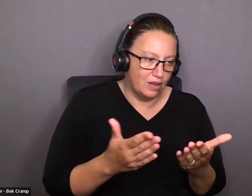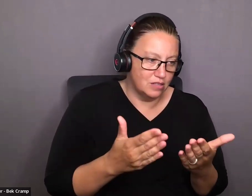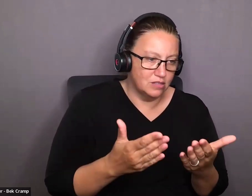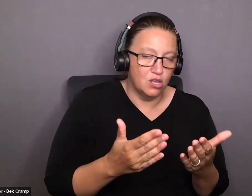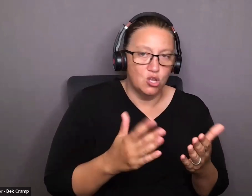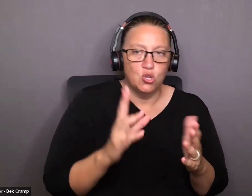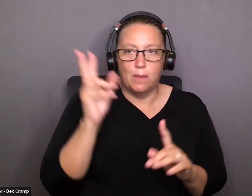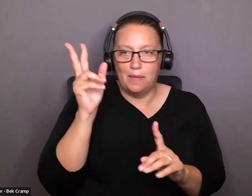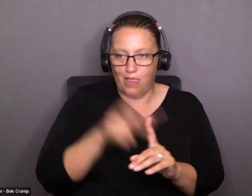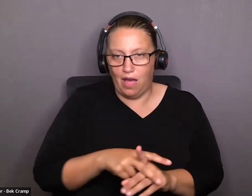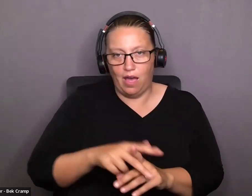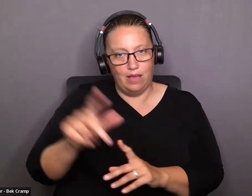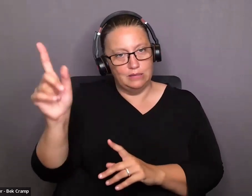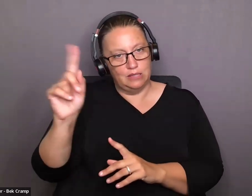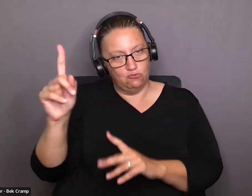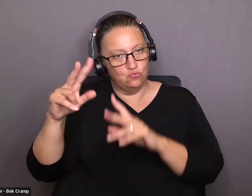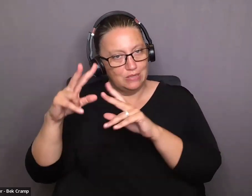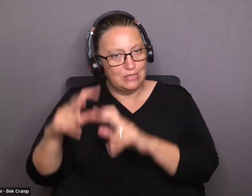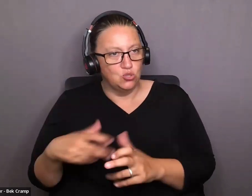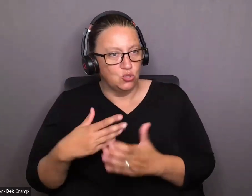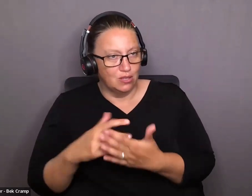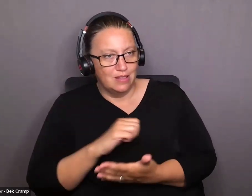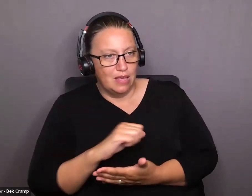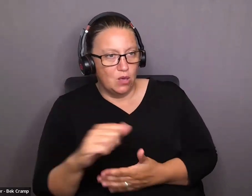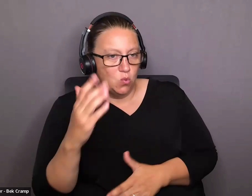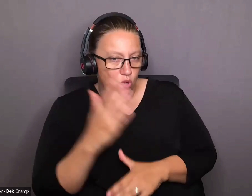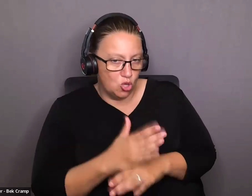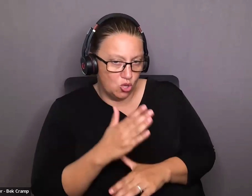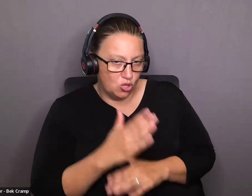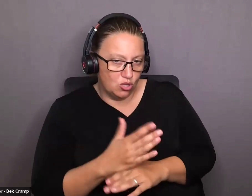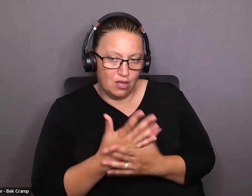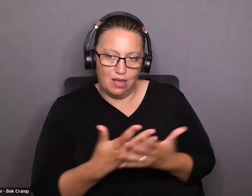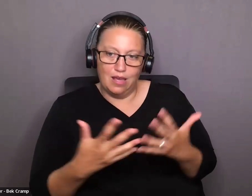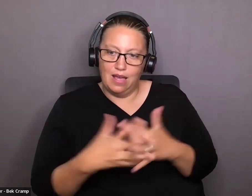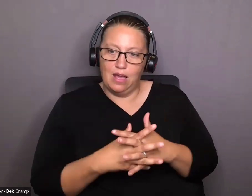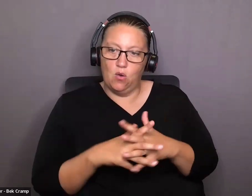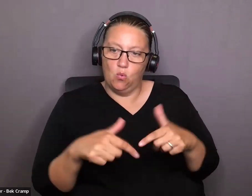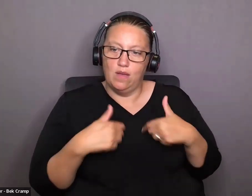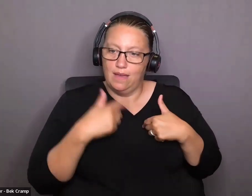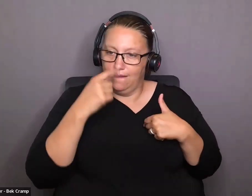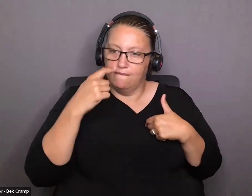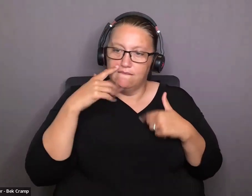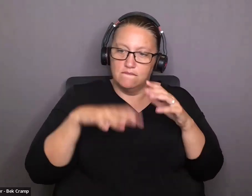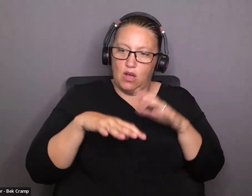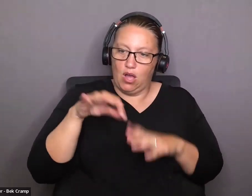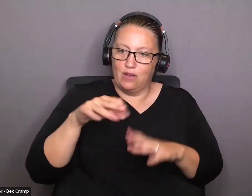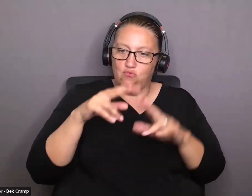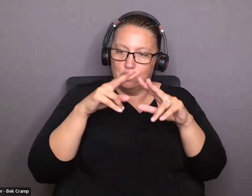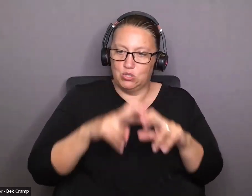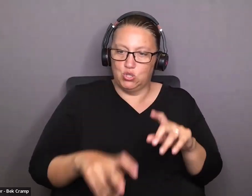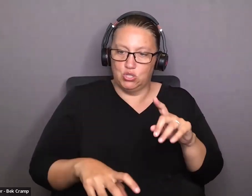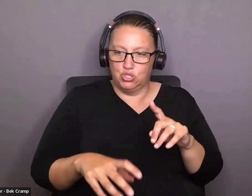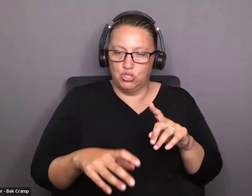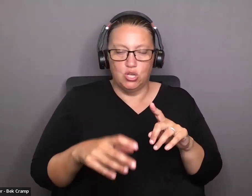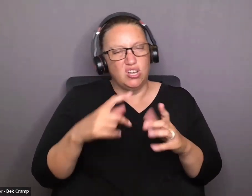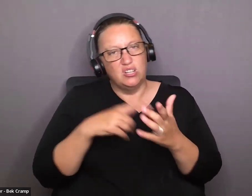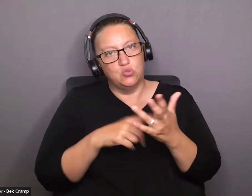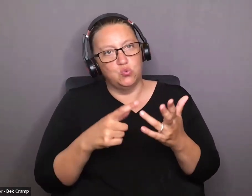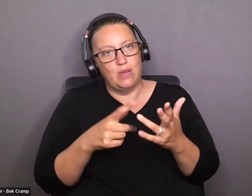to their work? How can we use research findings to encourage or require change? Should we focus